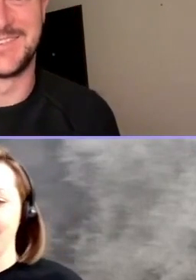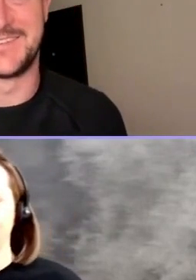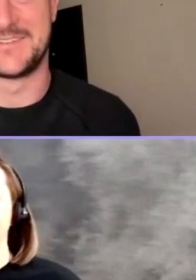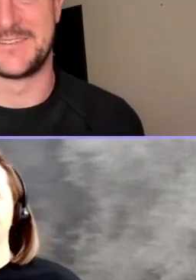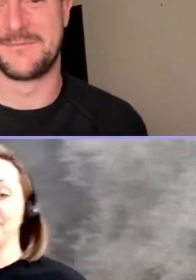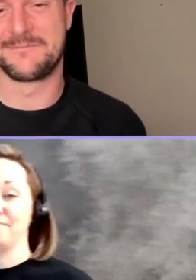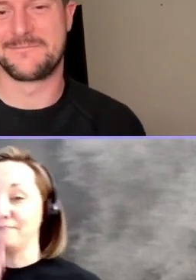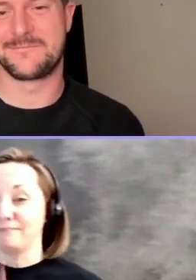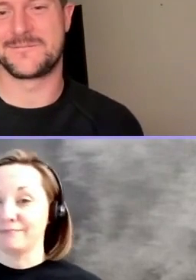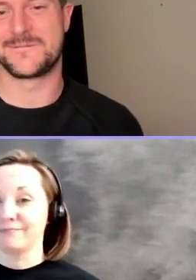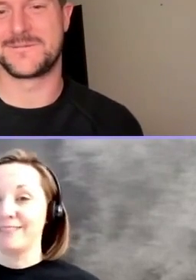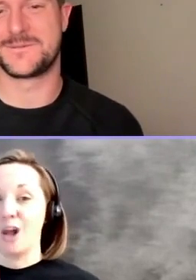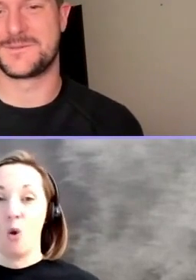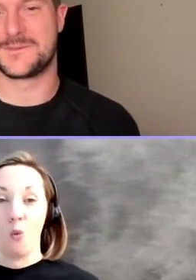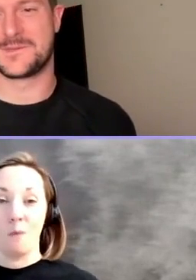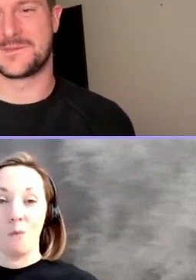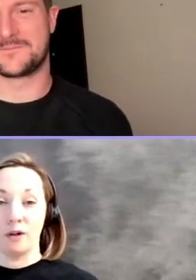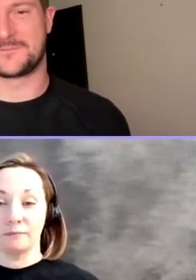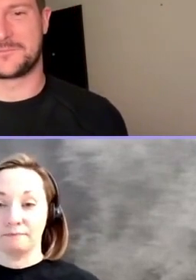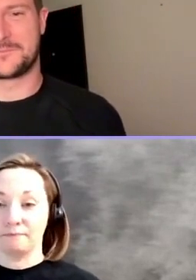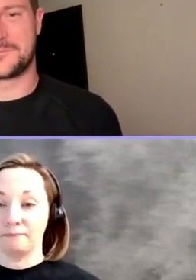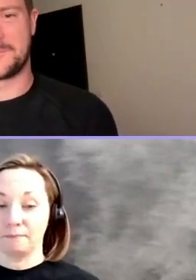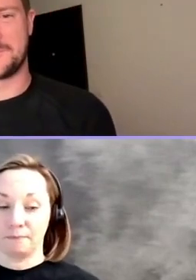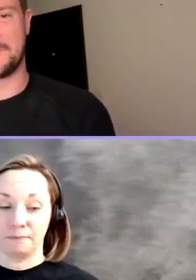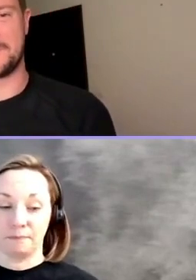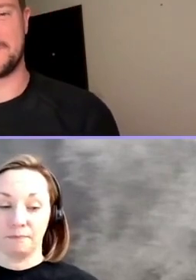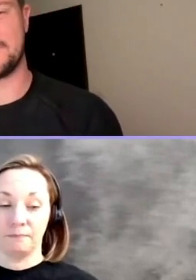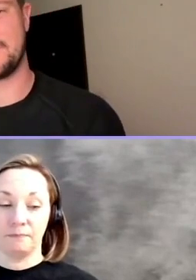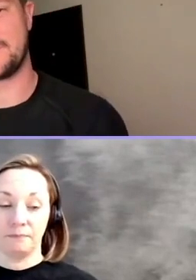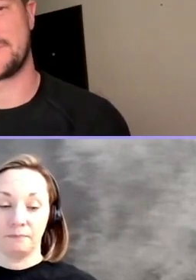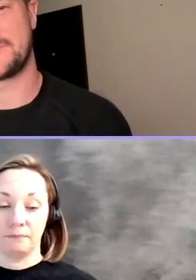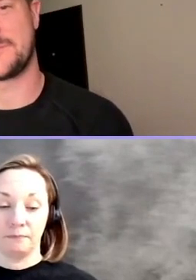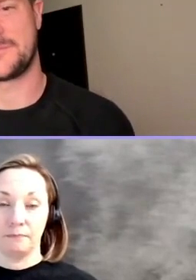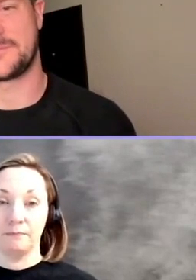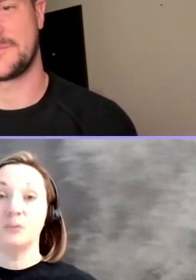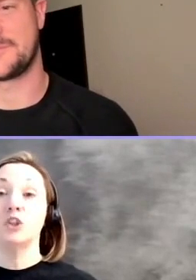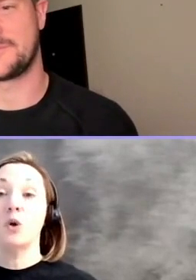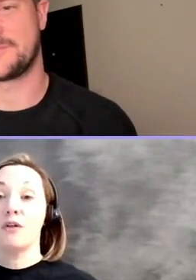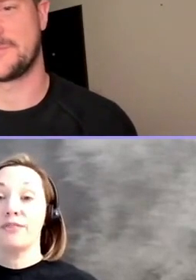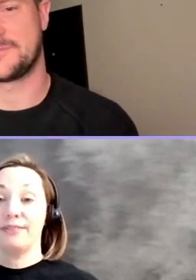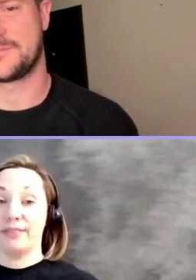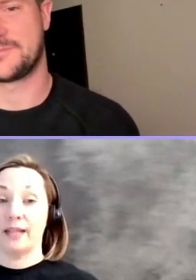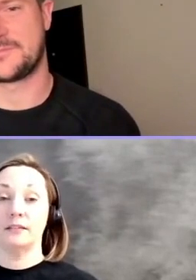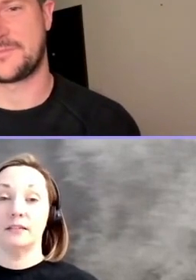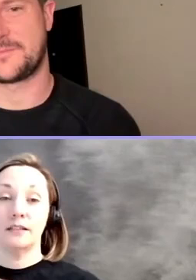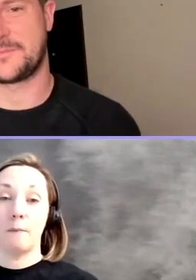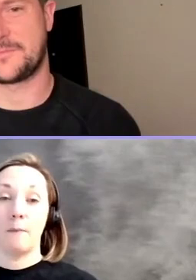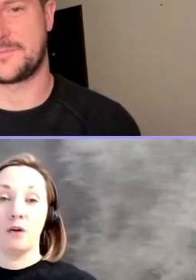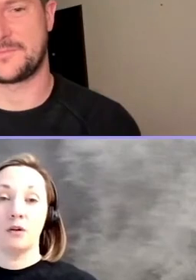is chosen so that users will be able to know what color they're assigning to objects, and what color is assigned